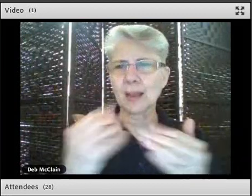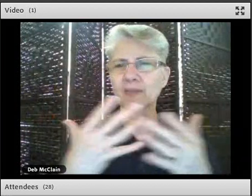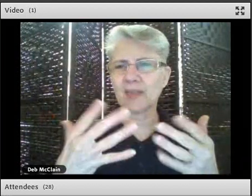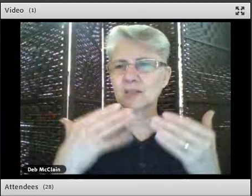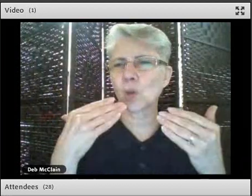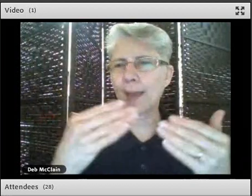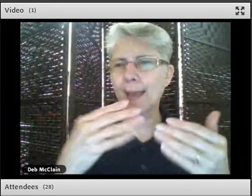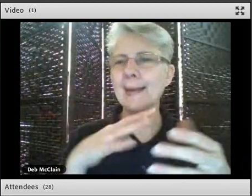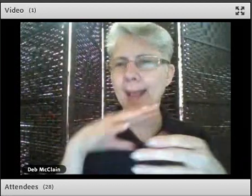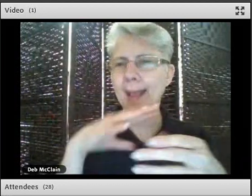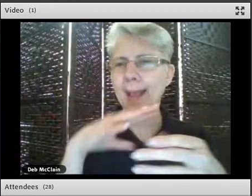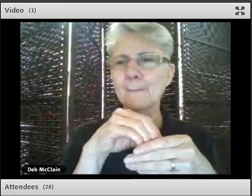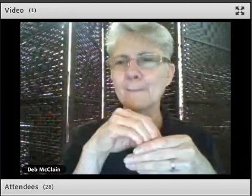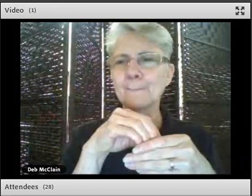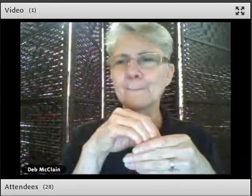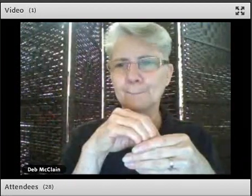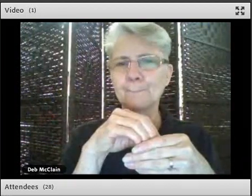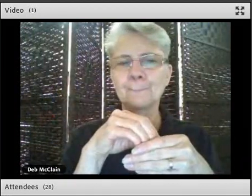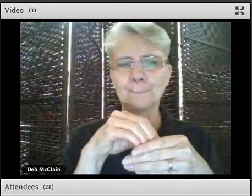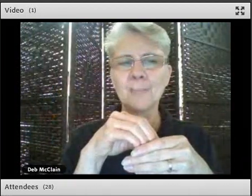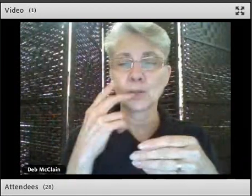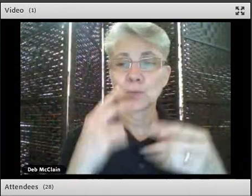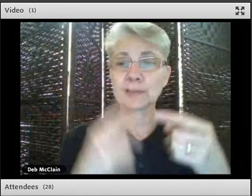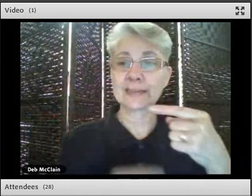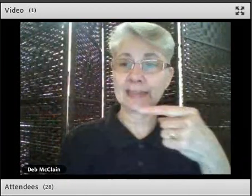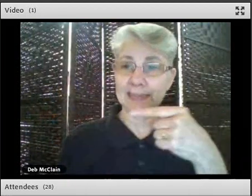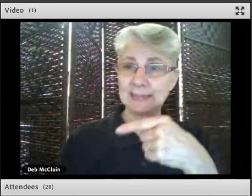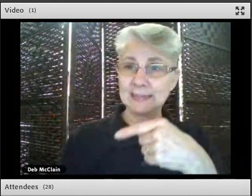in your 511 or 508 fields.